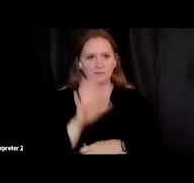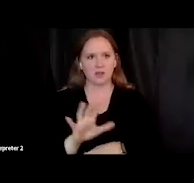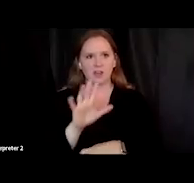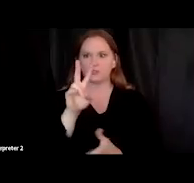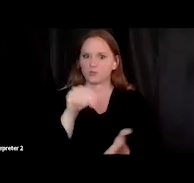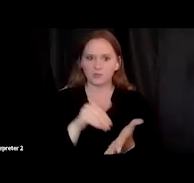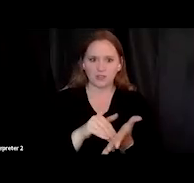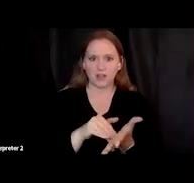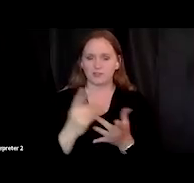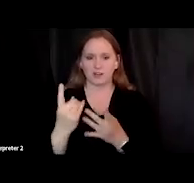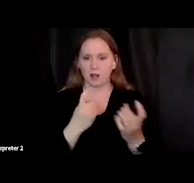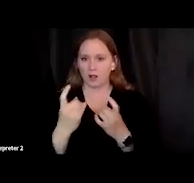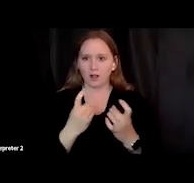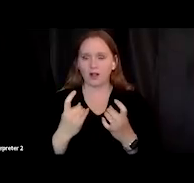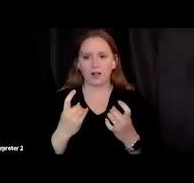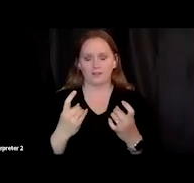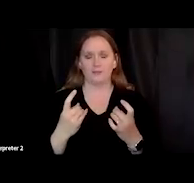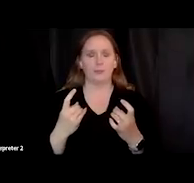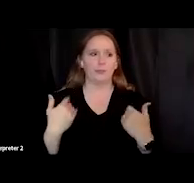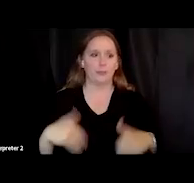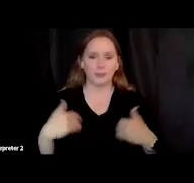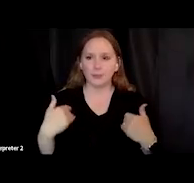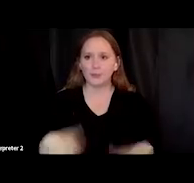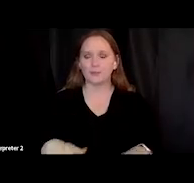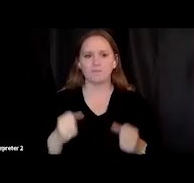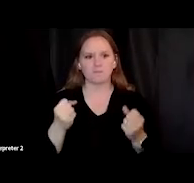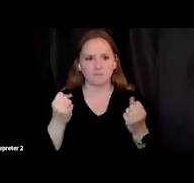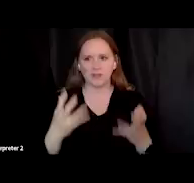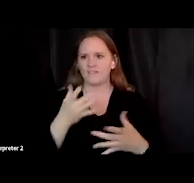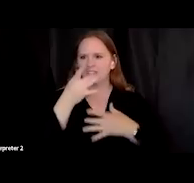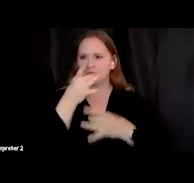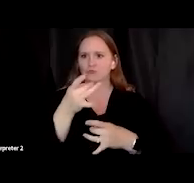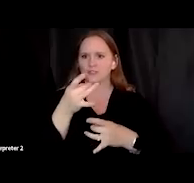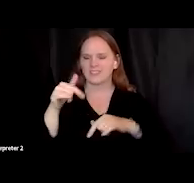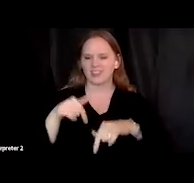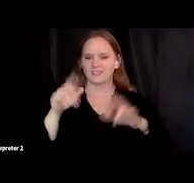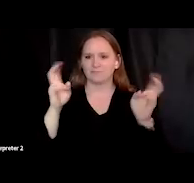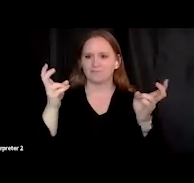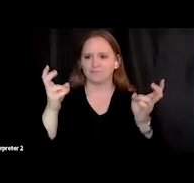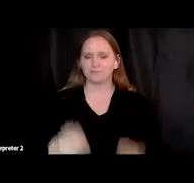before today's webinar. There is a lot of interest in this topic. But that said, we wanna hear from you today too.